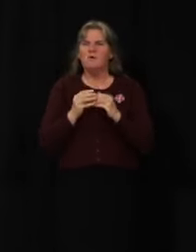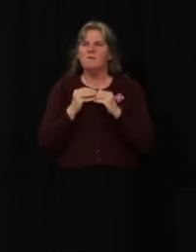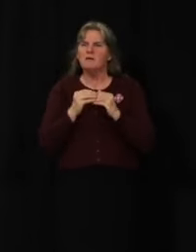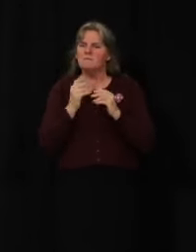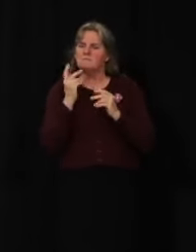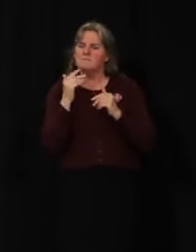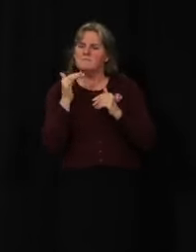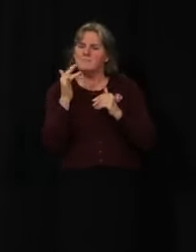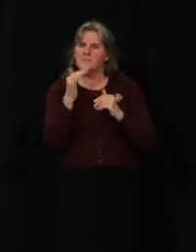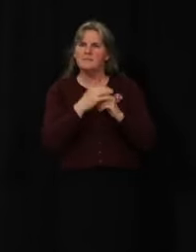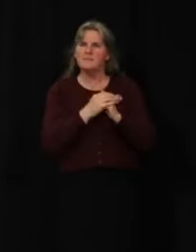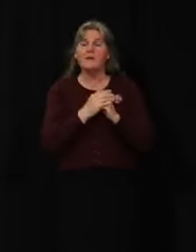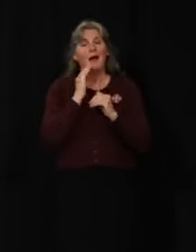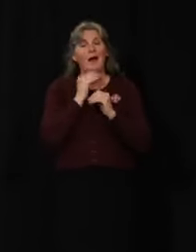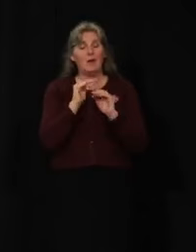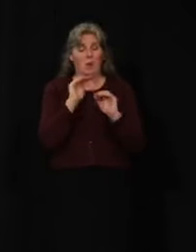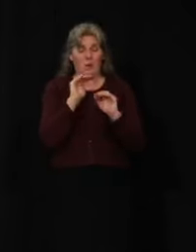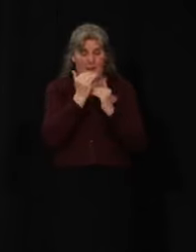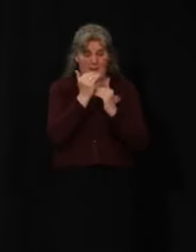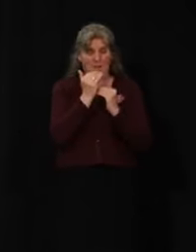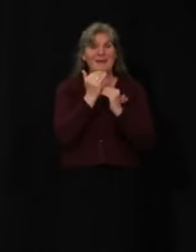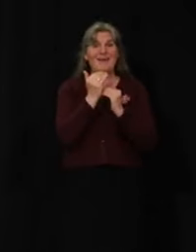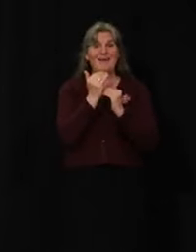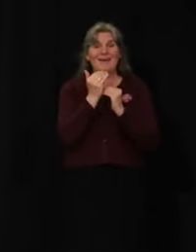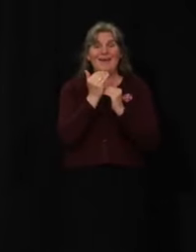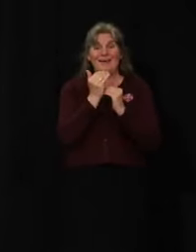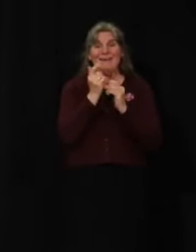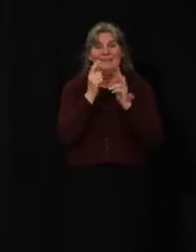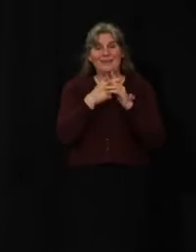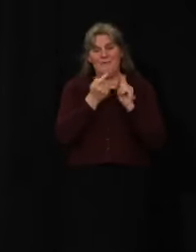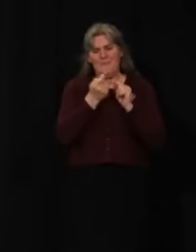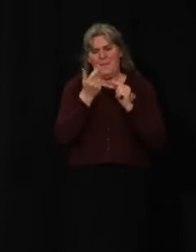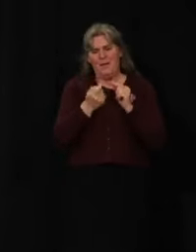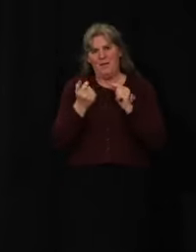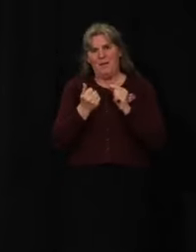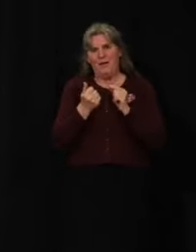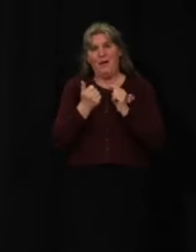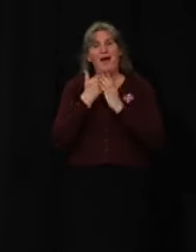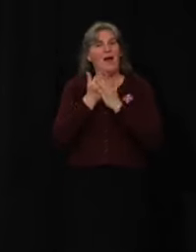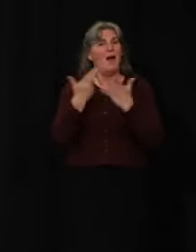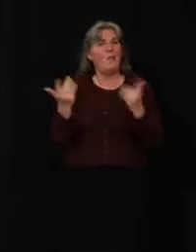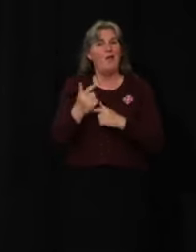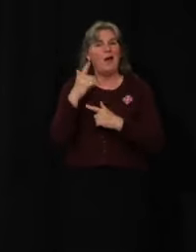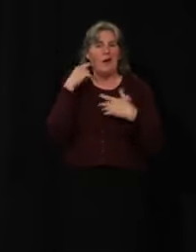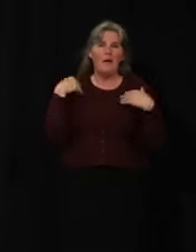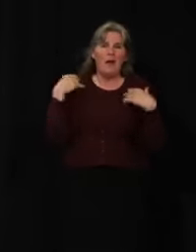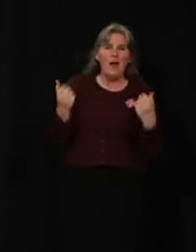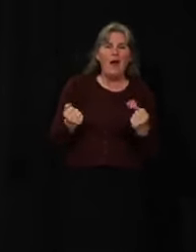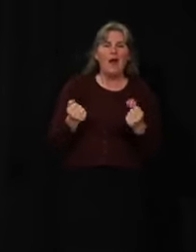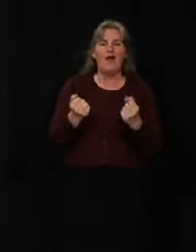We know it is time to lift these restrictions for the sake of our mental health, for our social and economic well-being, and